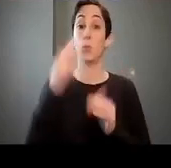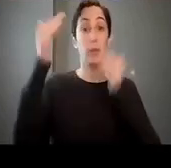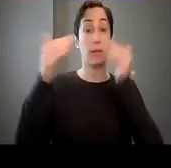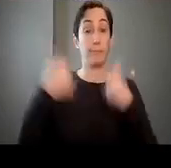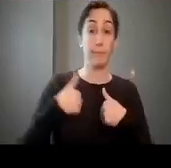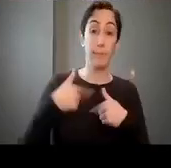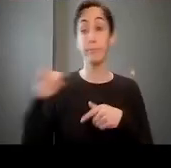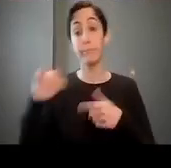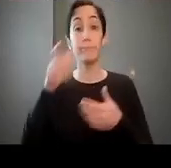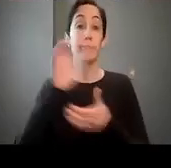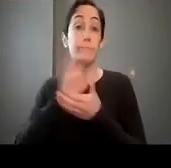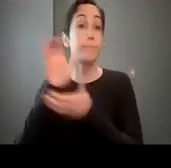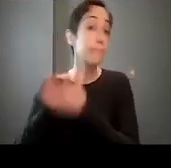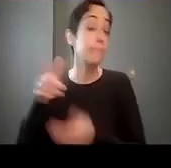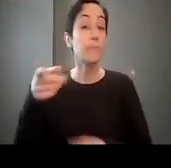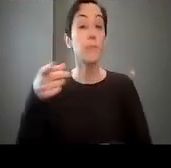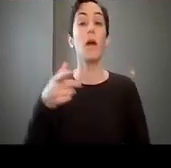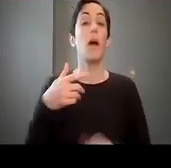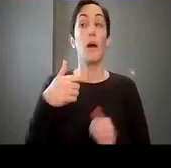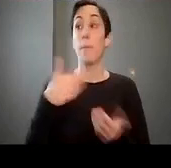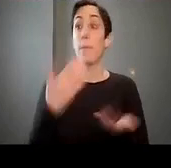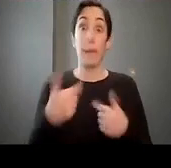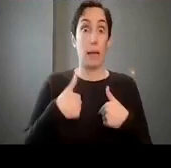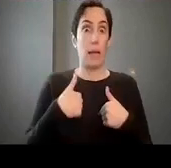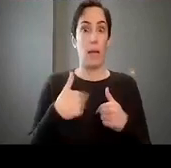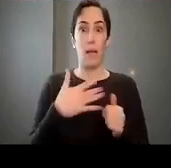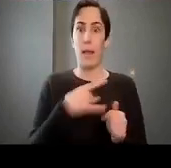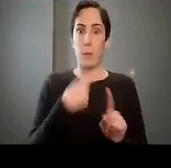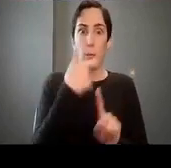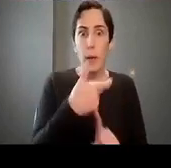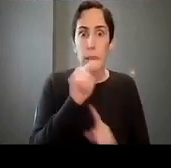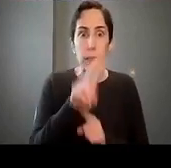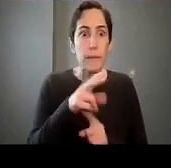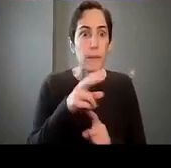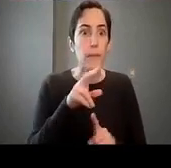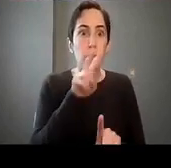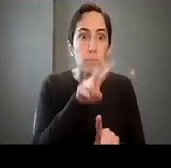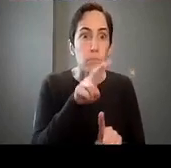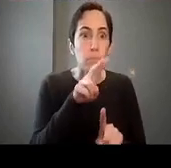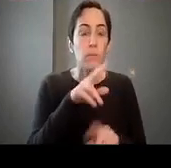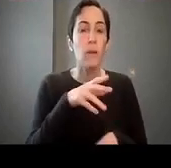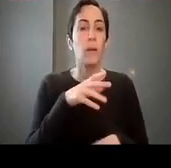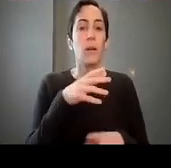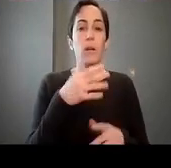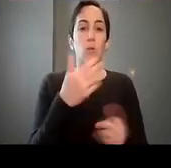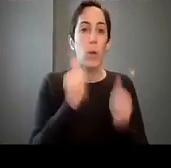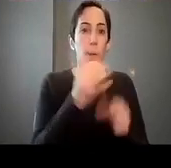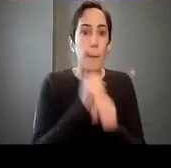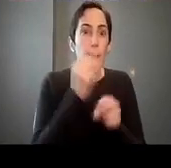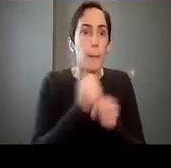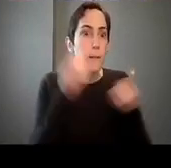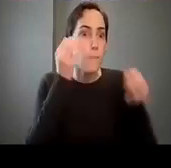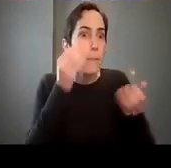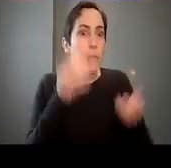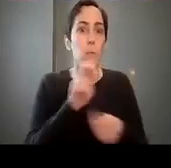to try to get as much information as television, or the news, or the computer possible and you may notice that another to try to get as much information as adult in the same home may be apt to possible and you may notice that another say that's enough I don't want to listen adult in the same home may be apt to